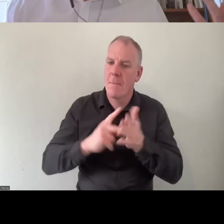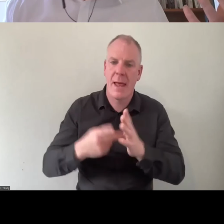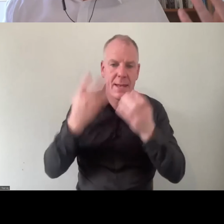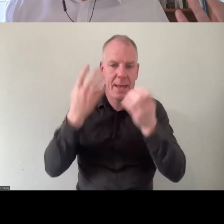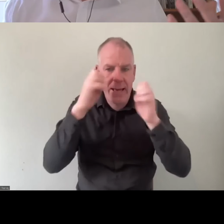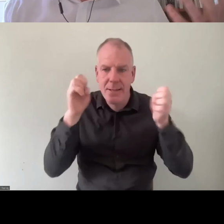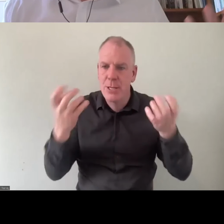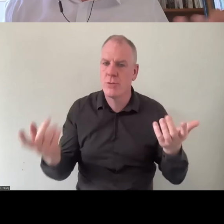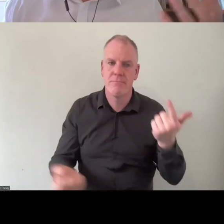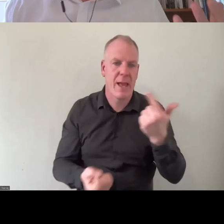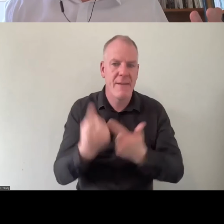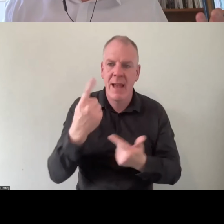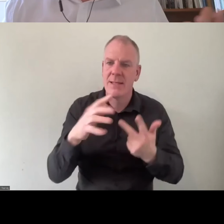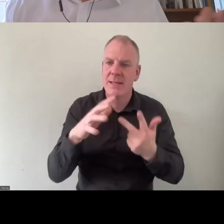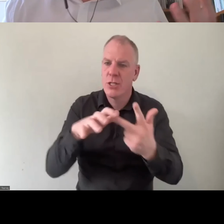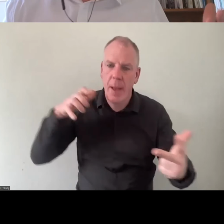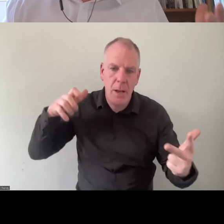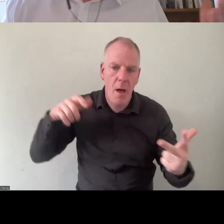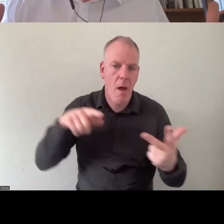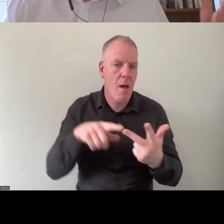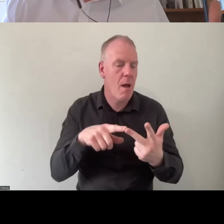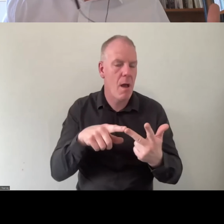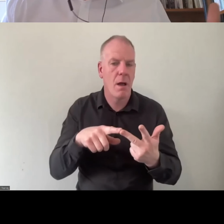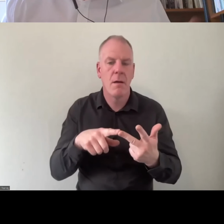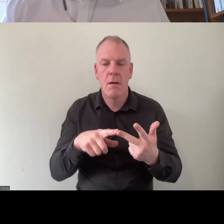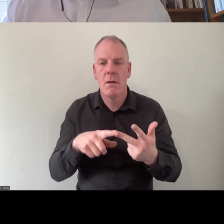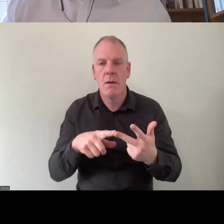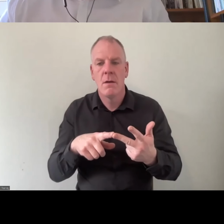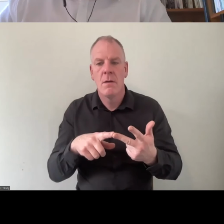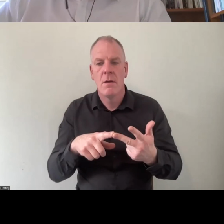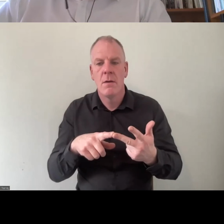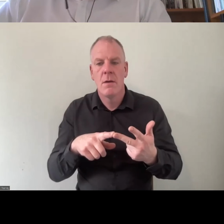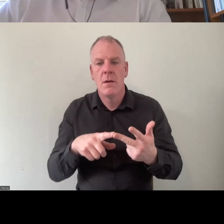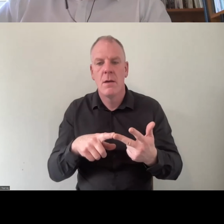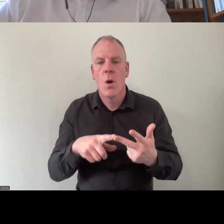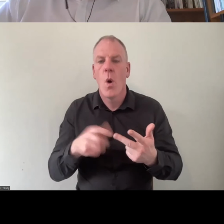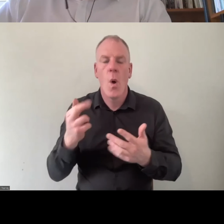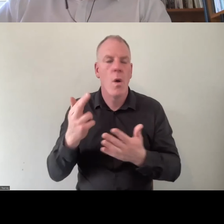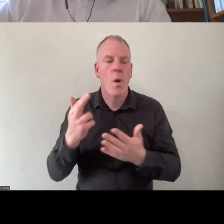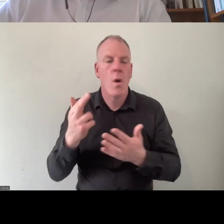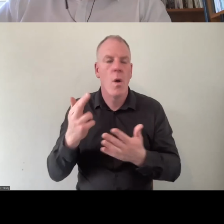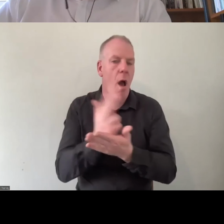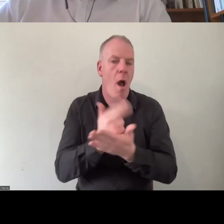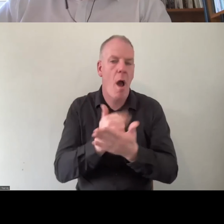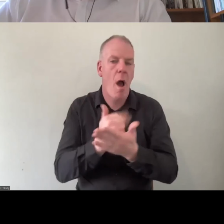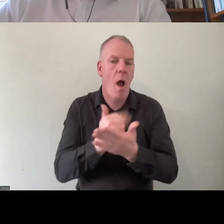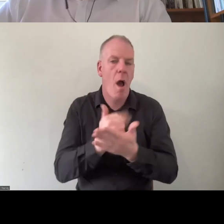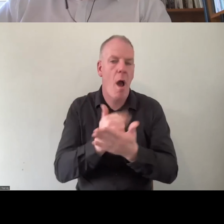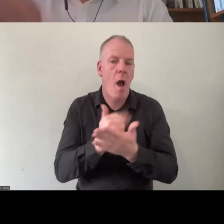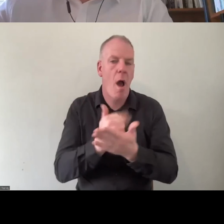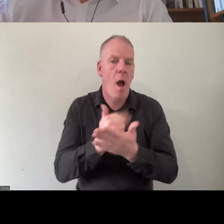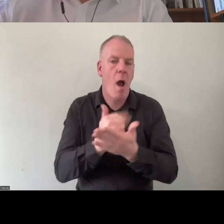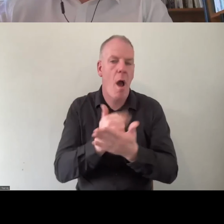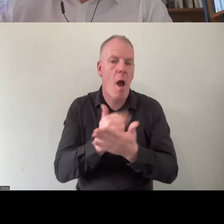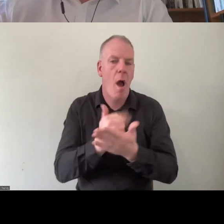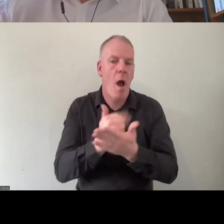but also maybe arts programmes on a Saturday morning or in the evening time